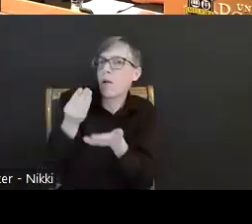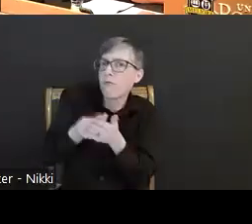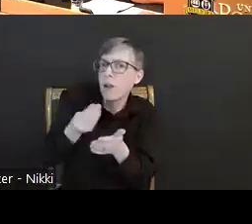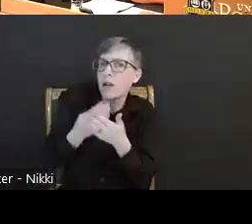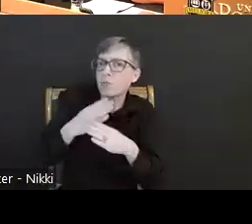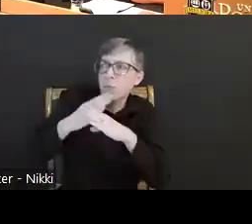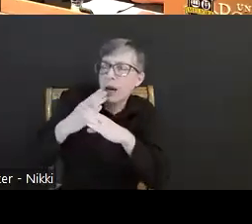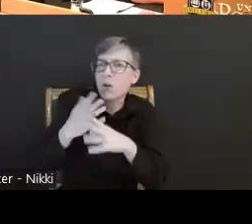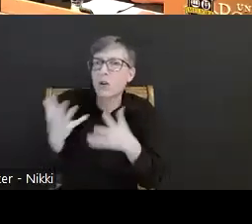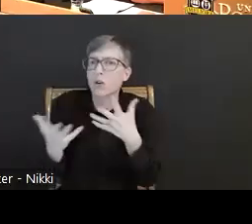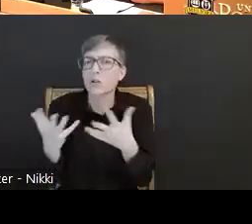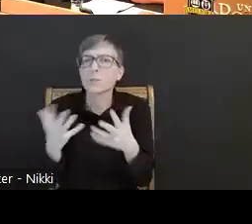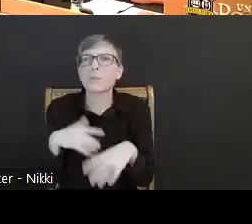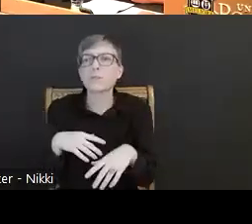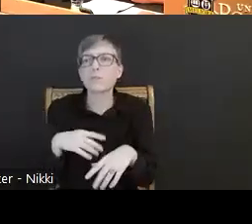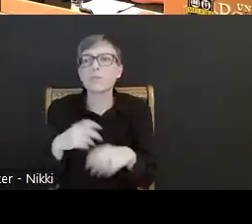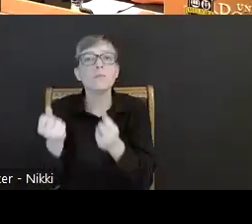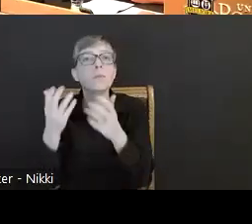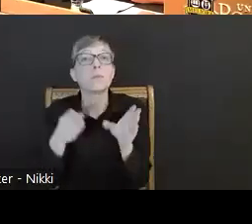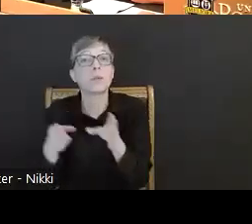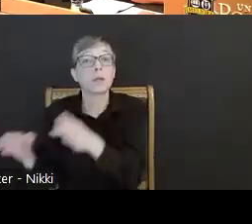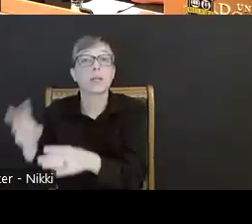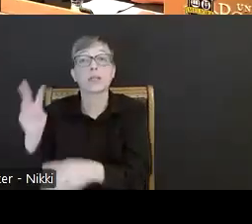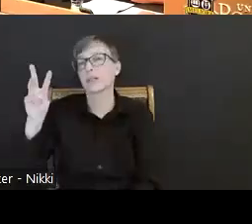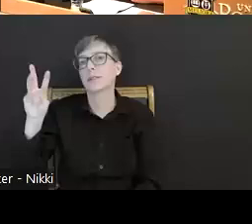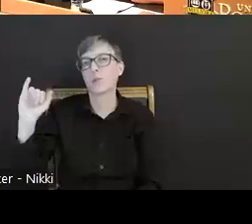um there was a lot of ways in which Willow and the team work together to kind of come up with